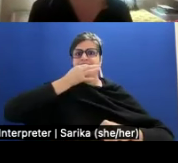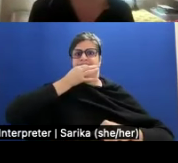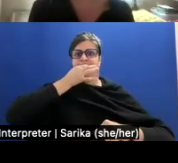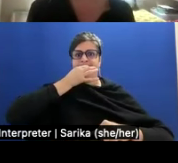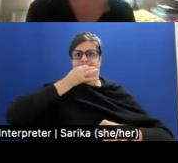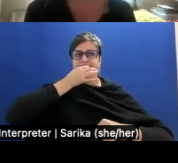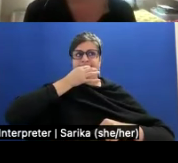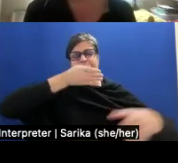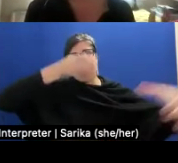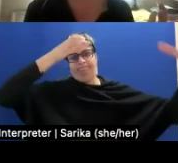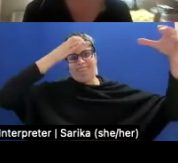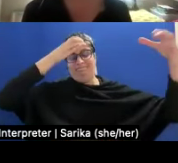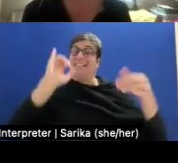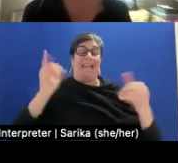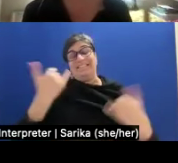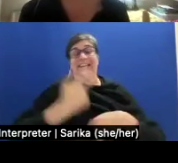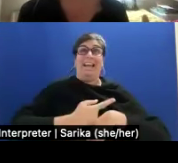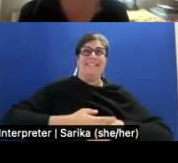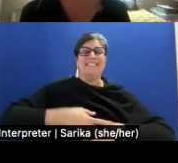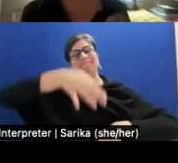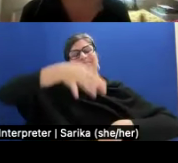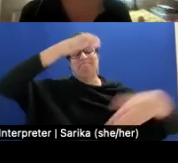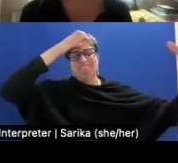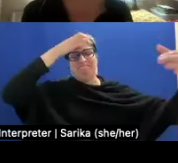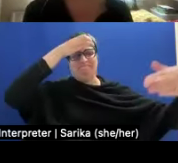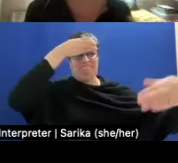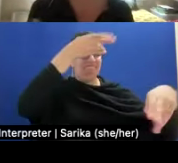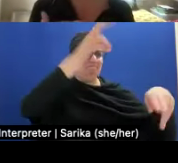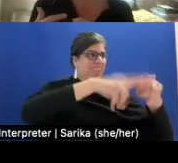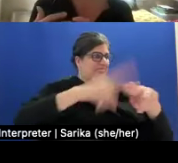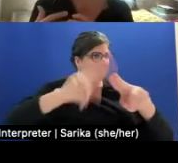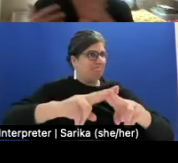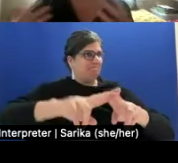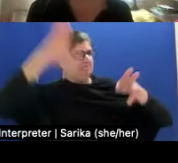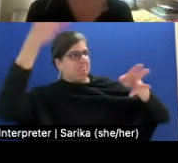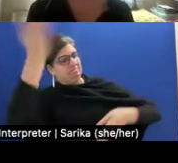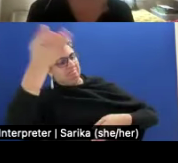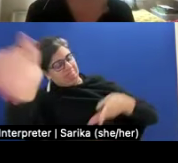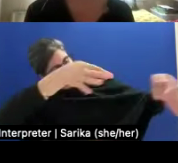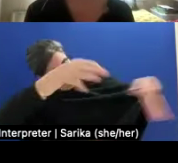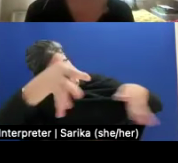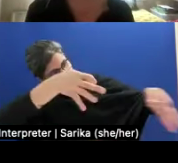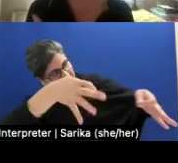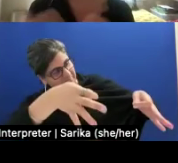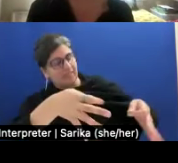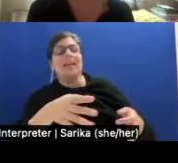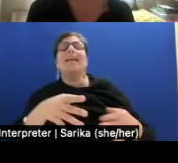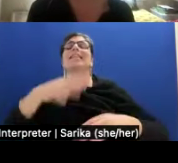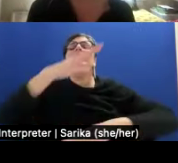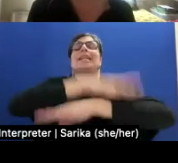like today that are sharing with you their expertise, it's, it's a table conversation in which together